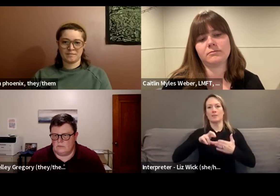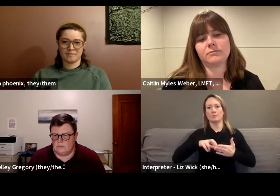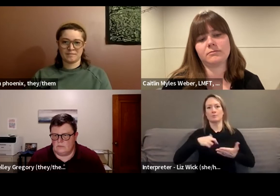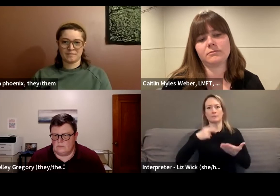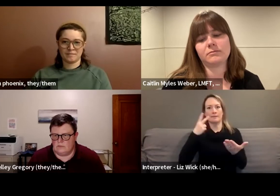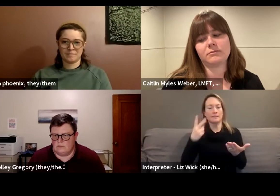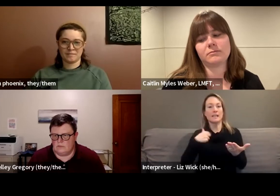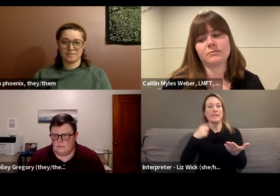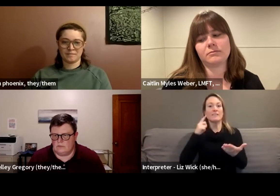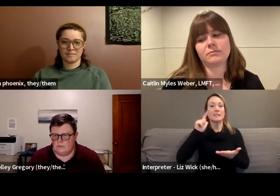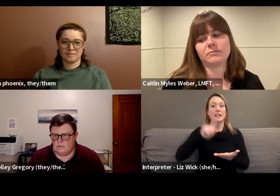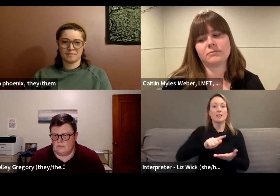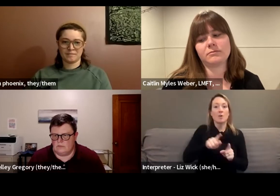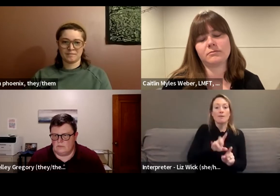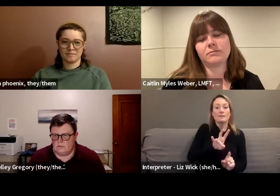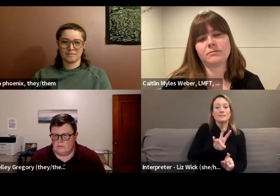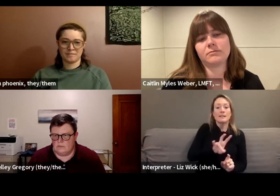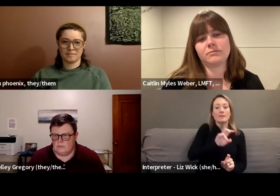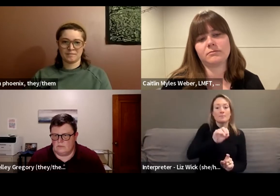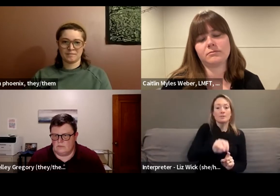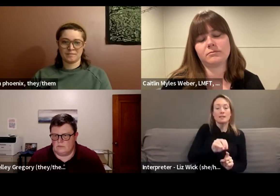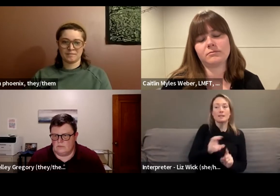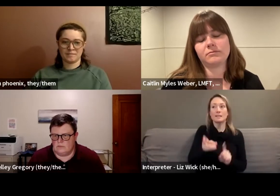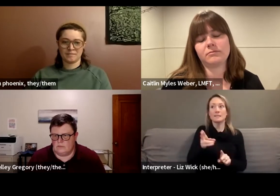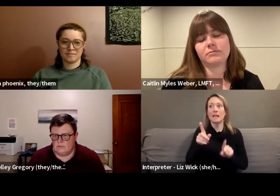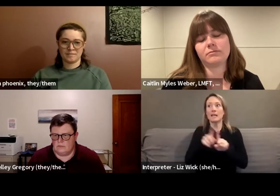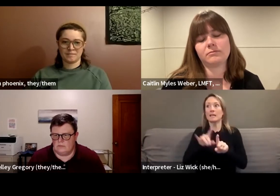I've seen as high as 18%,